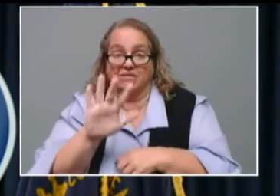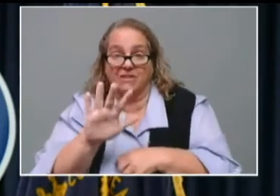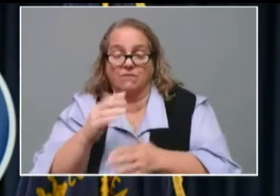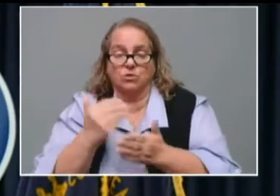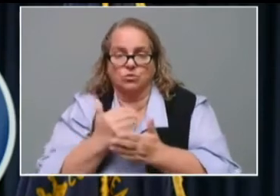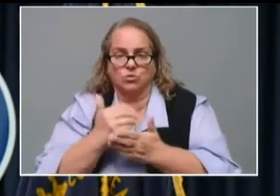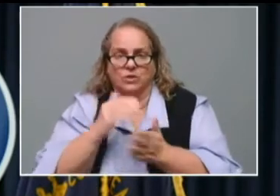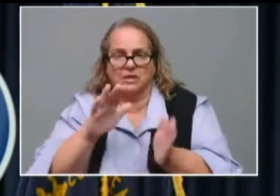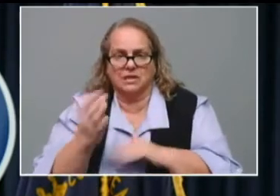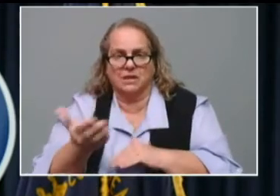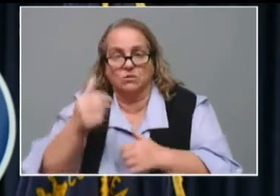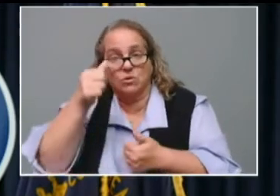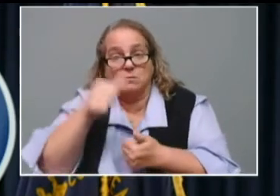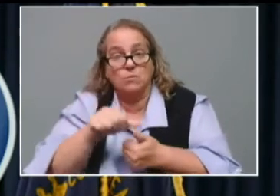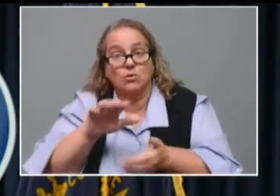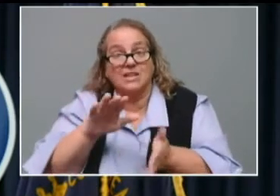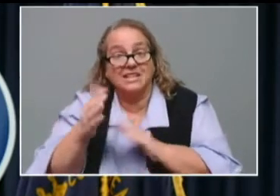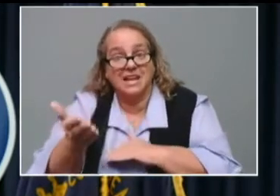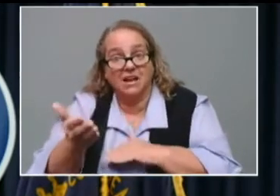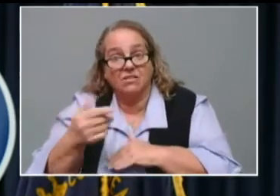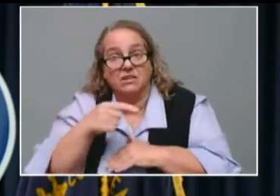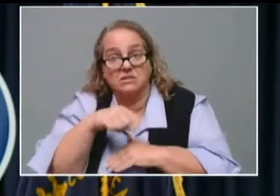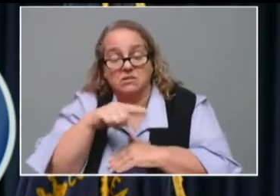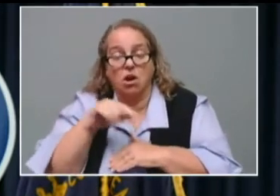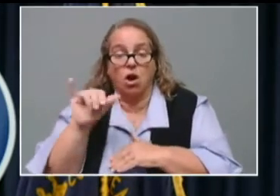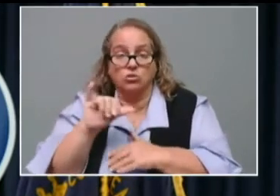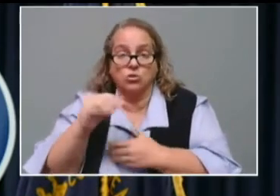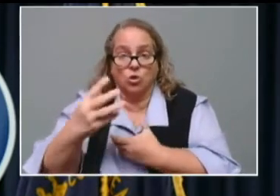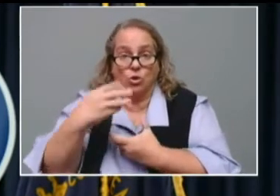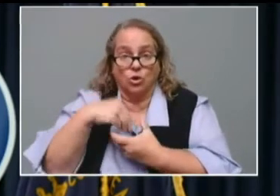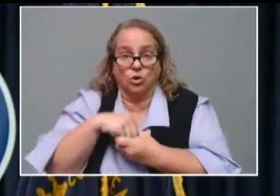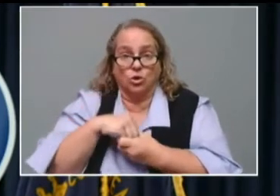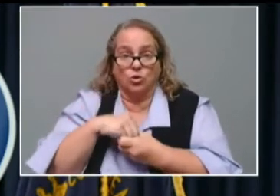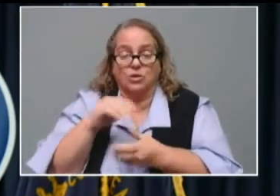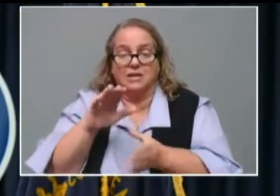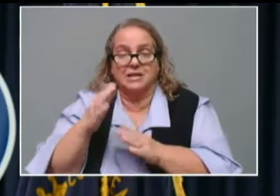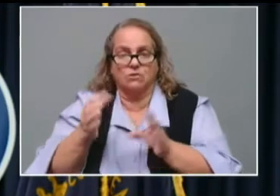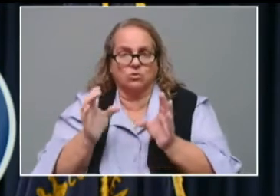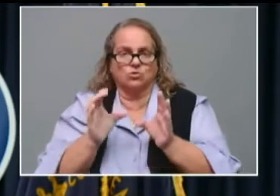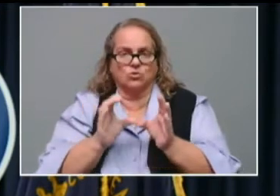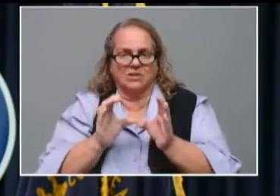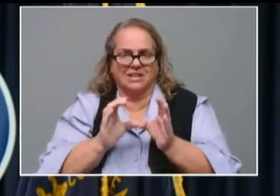deaths also include the death certificates that come in. So just